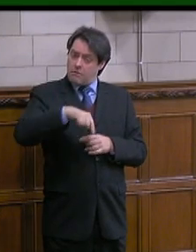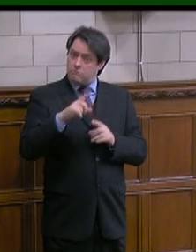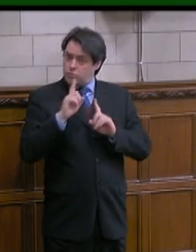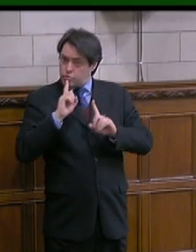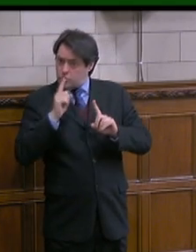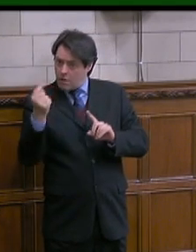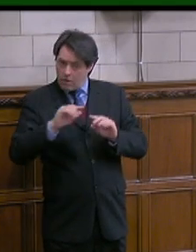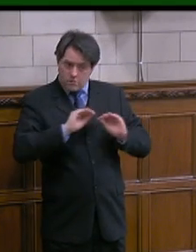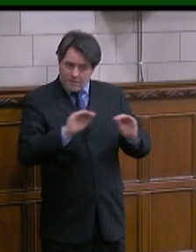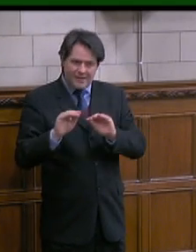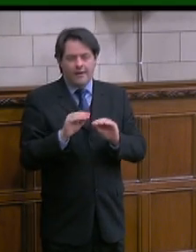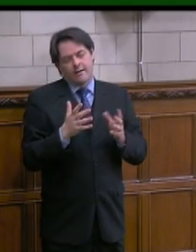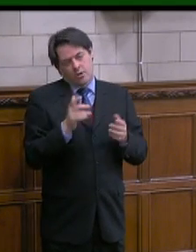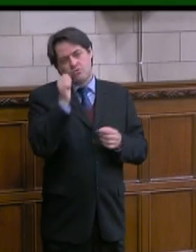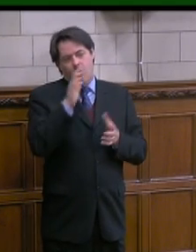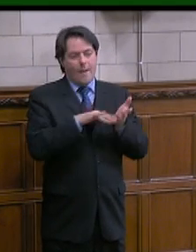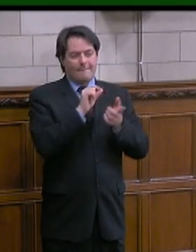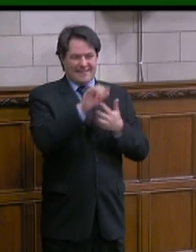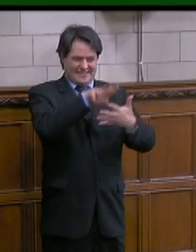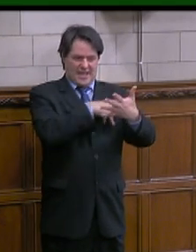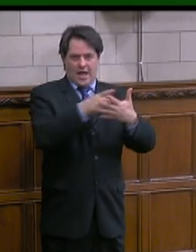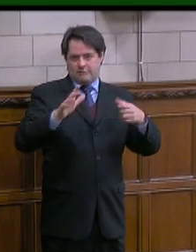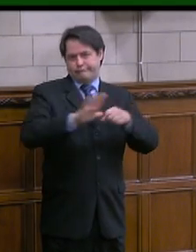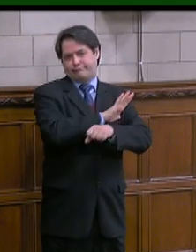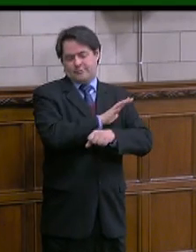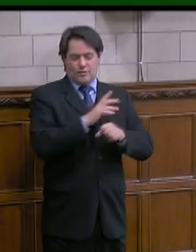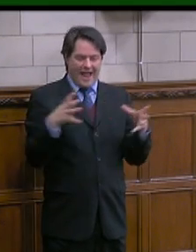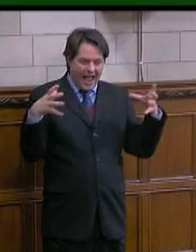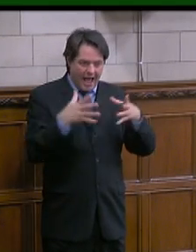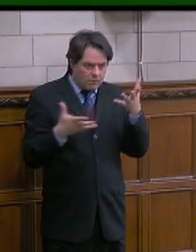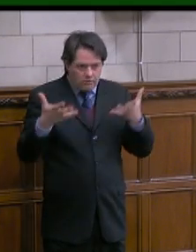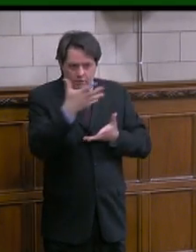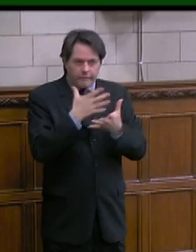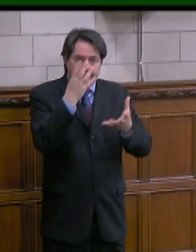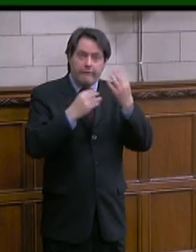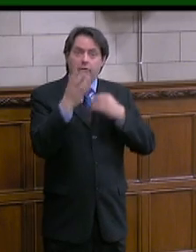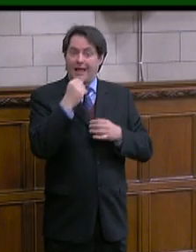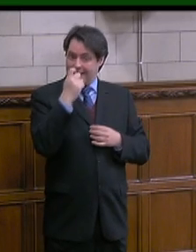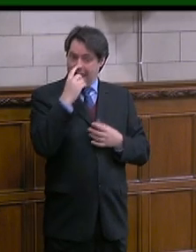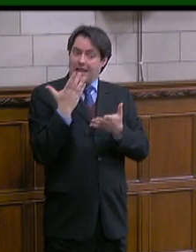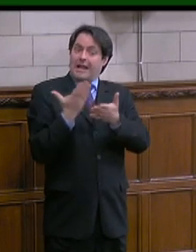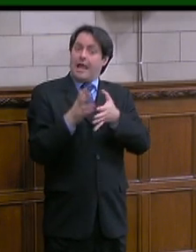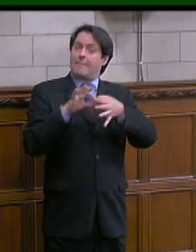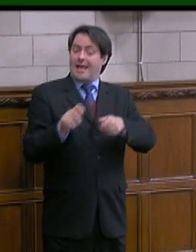Getting colleagues together is always difficult given our busy diaries, but since the cost of classes is a legitimate expense—as my hon.